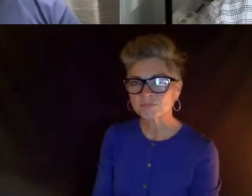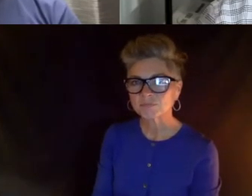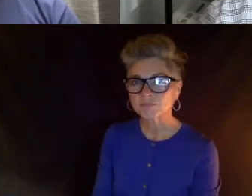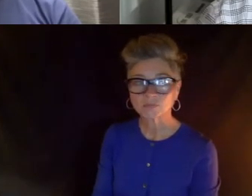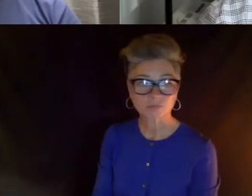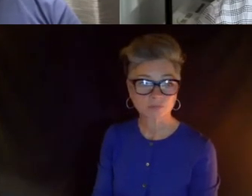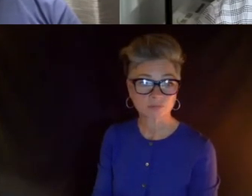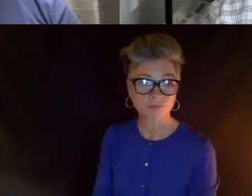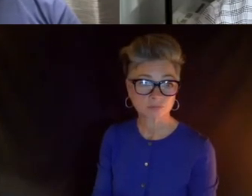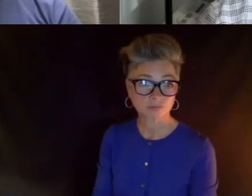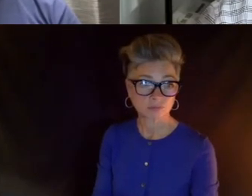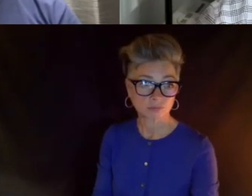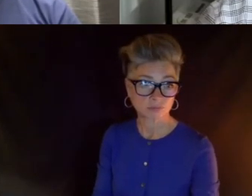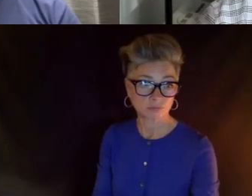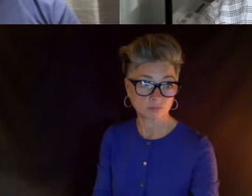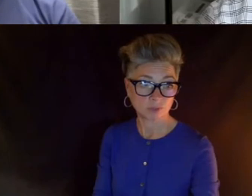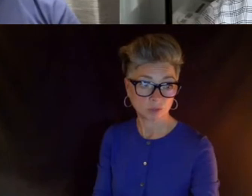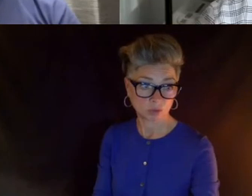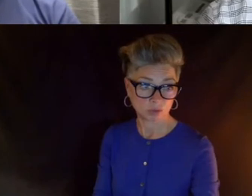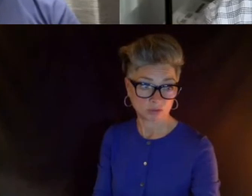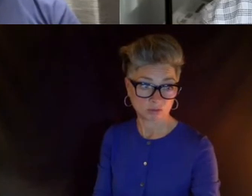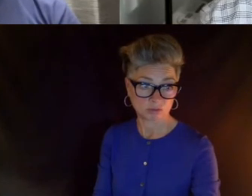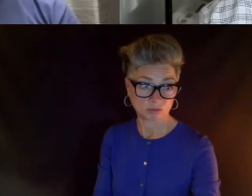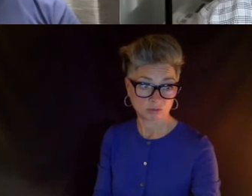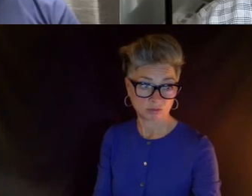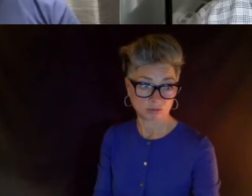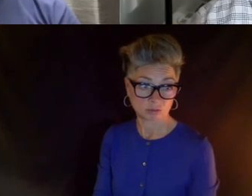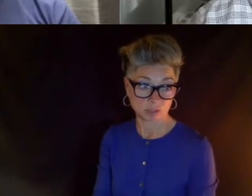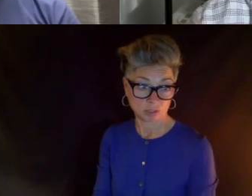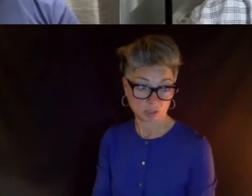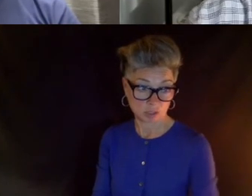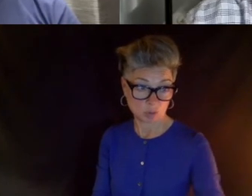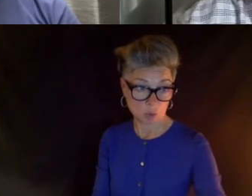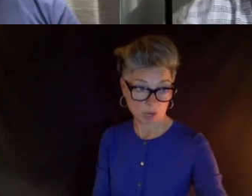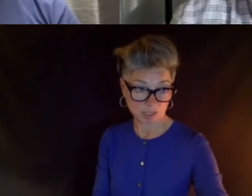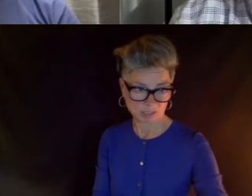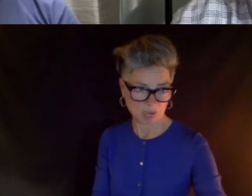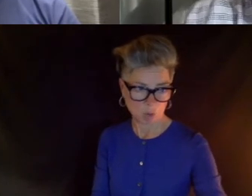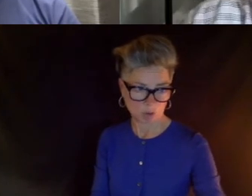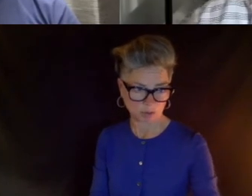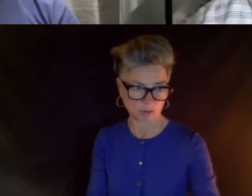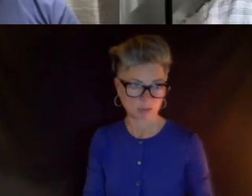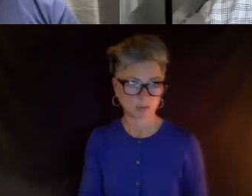So I think you answered this already but there was a question about the WPATH and UCSF charts